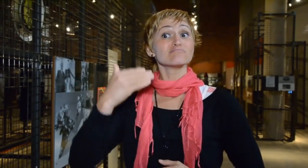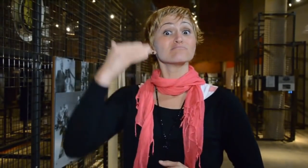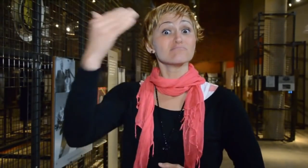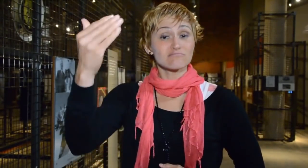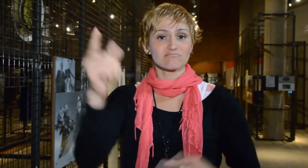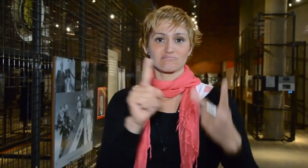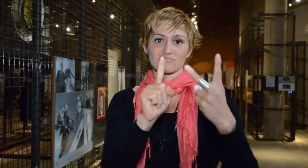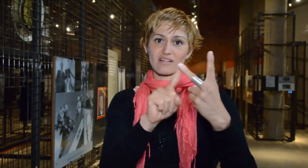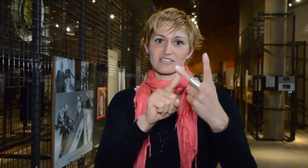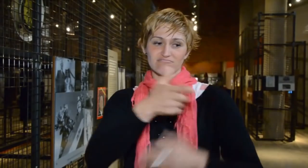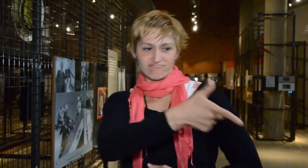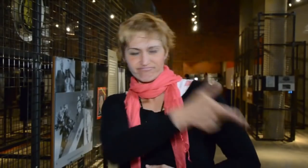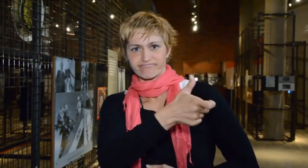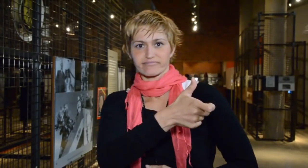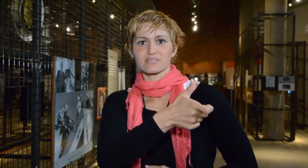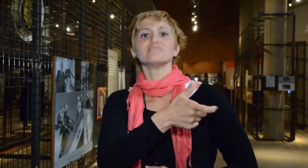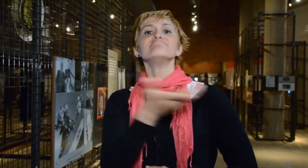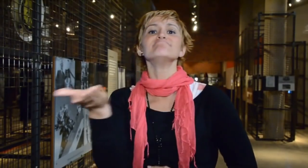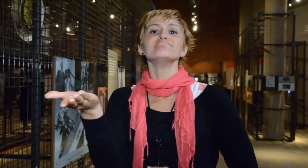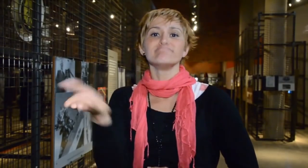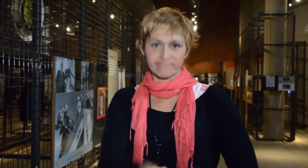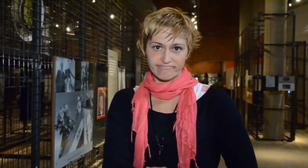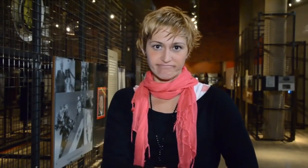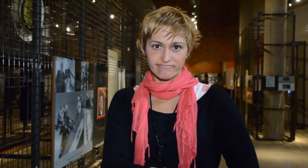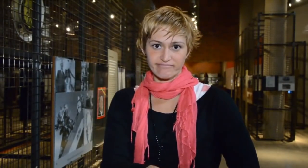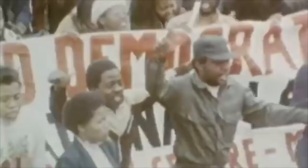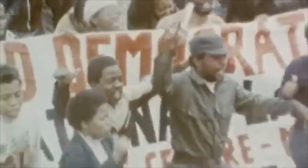Six years later, a second attempt to assassinate